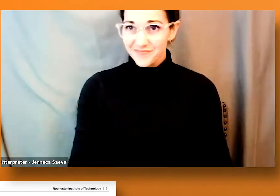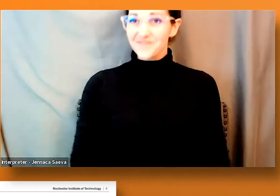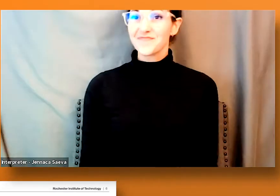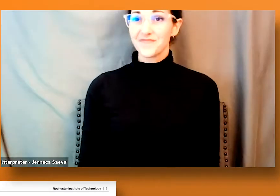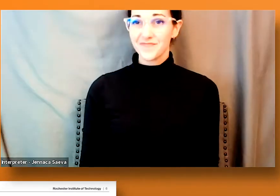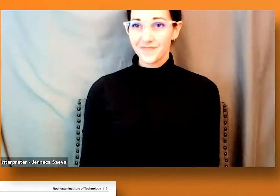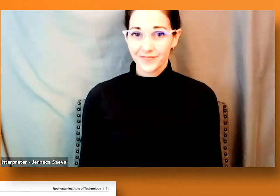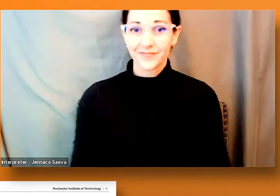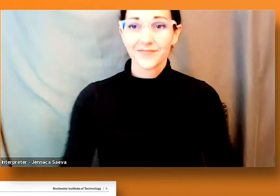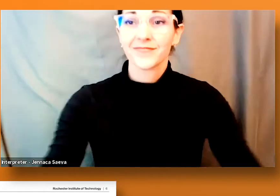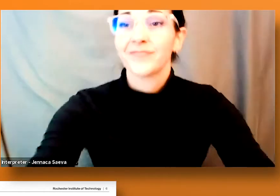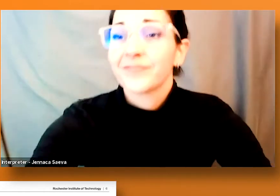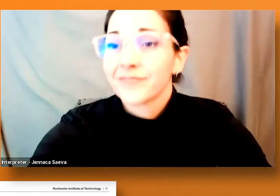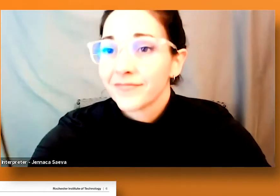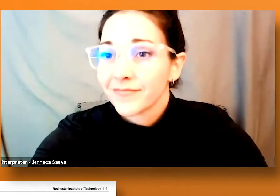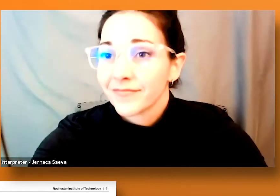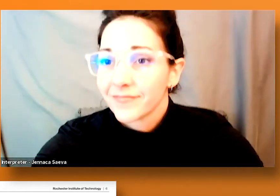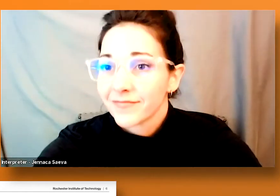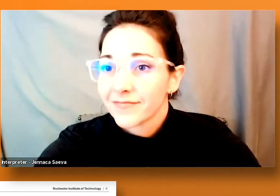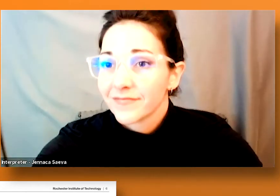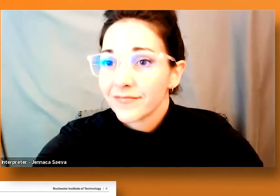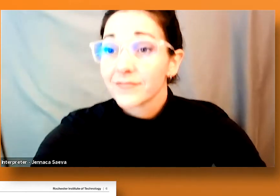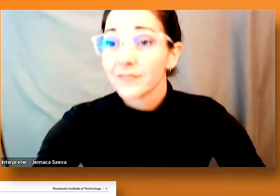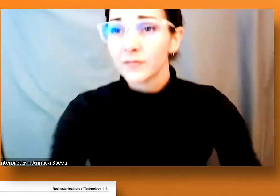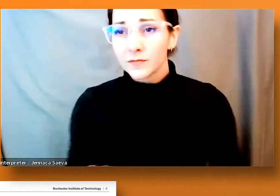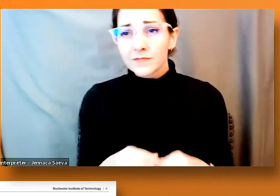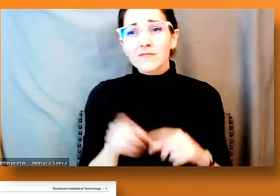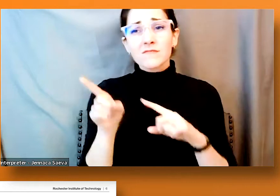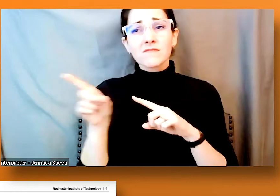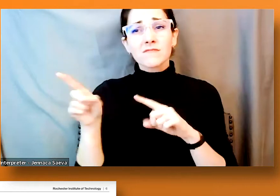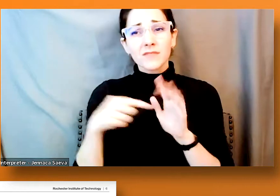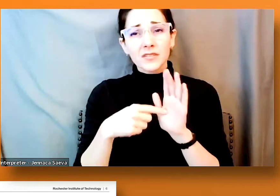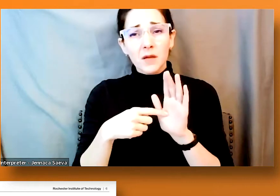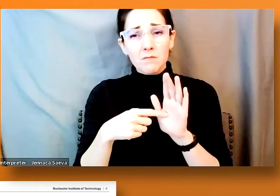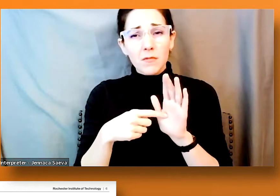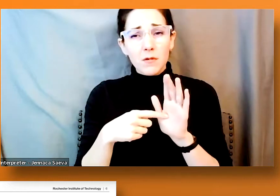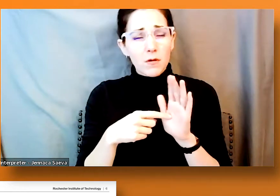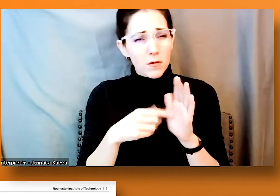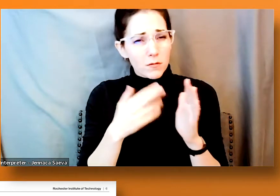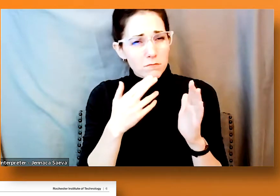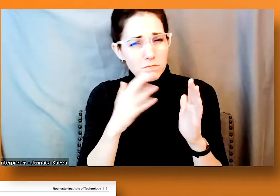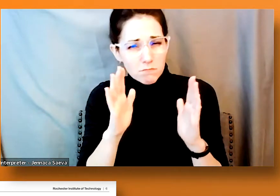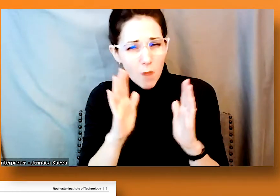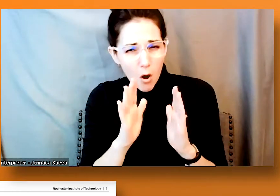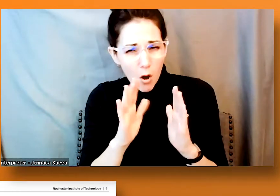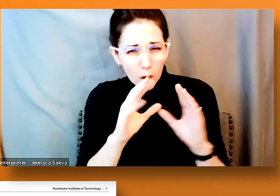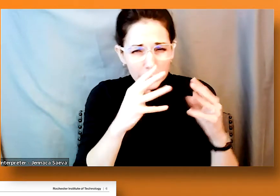OK, here's an example. It's very small, and I hope you can see it.